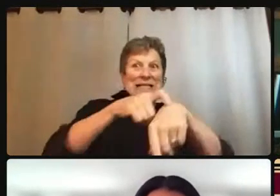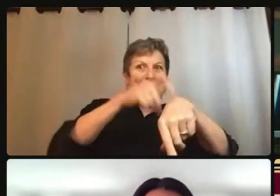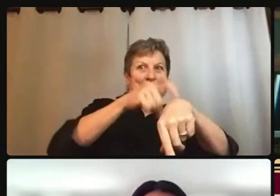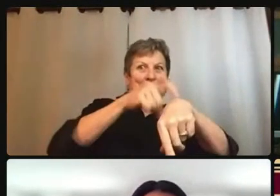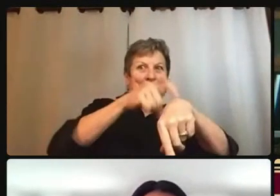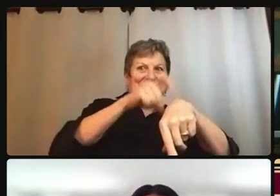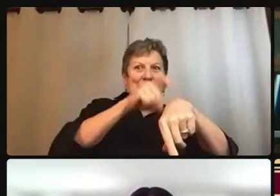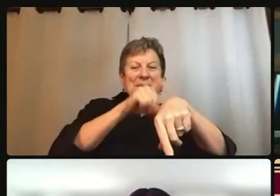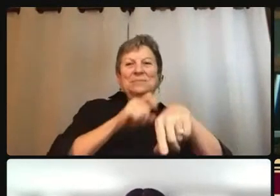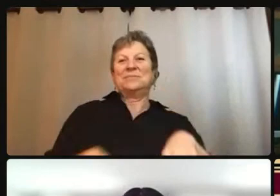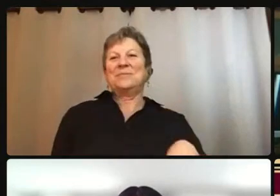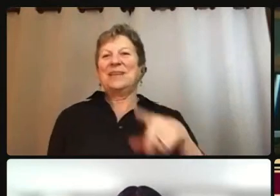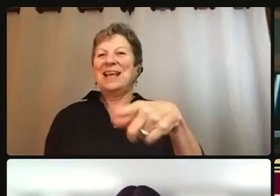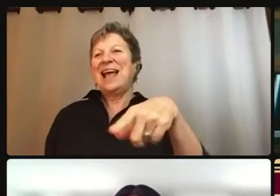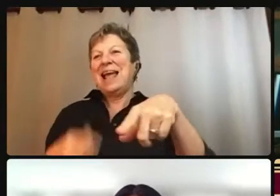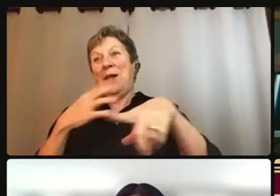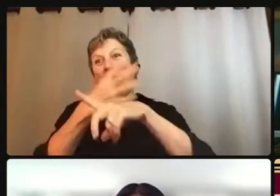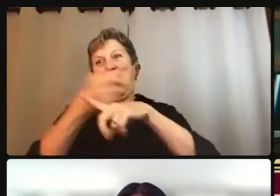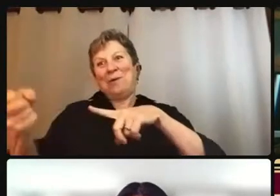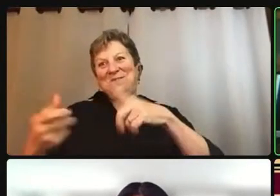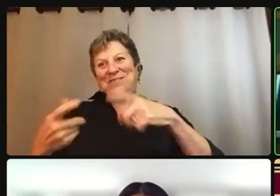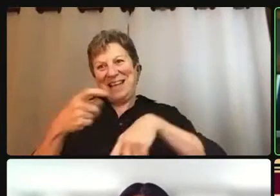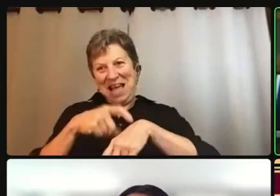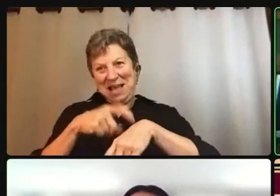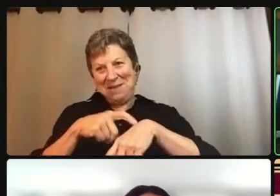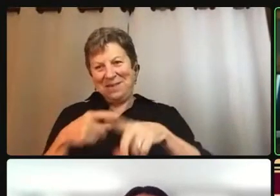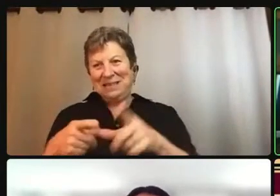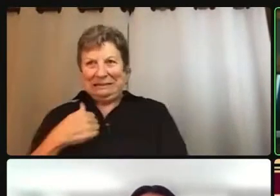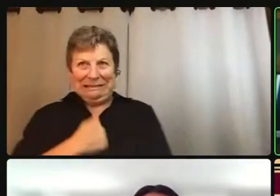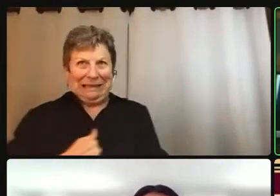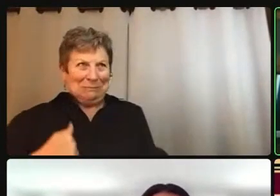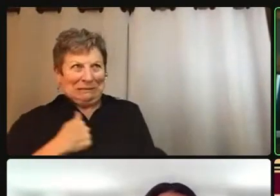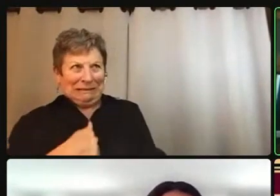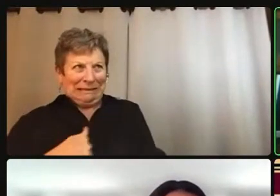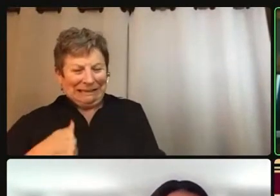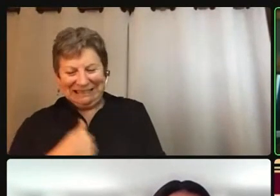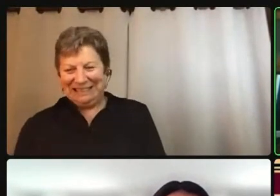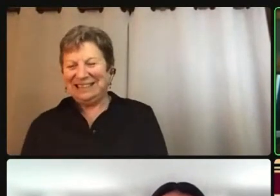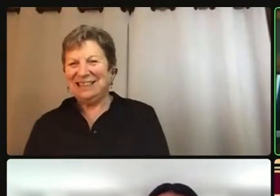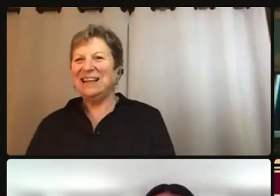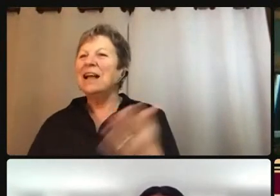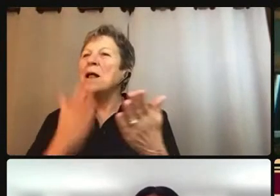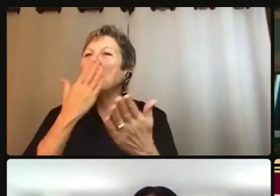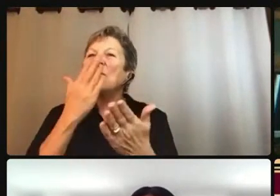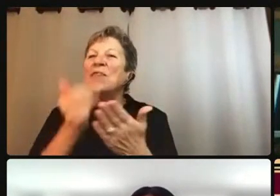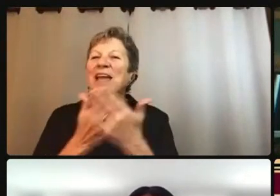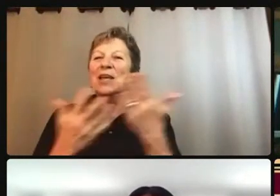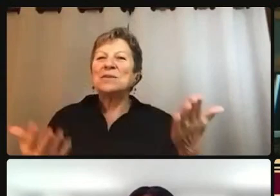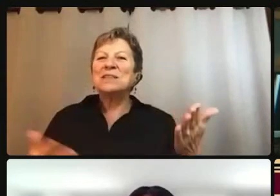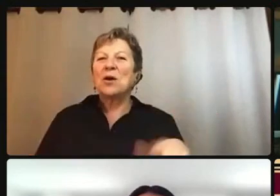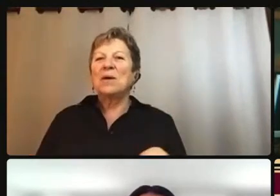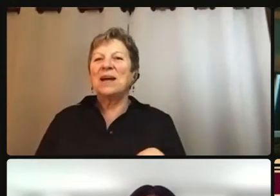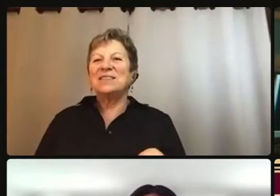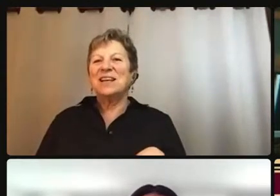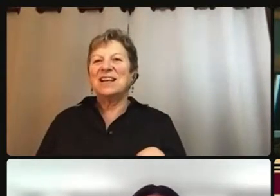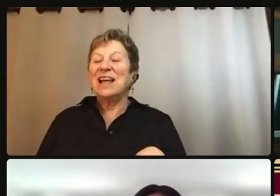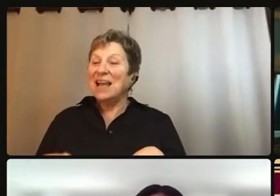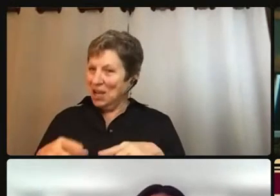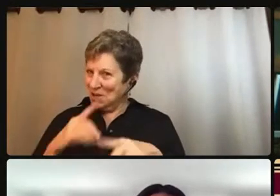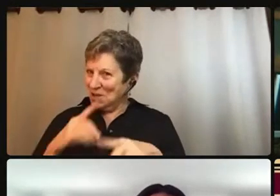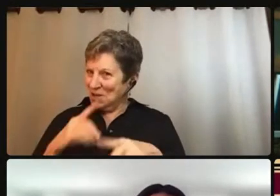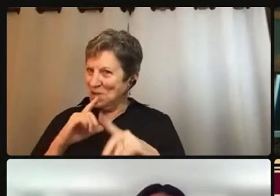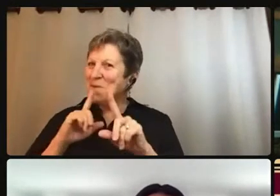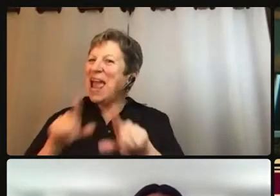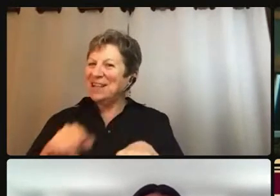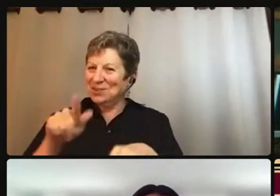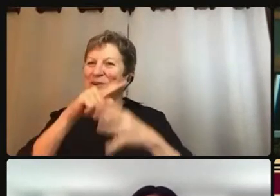THE SCHOOLS IN ANY WAY.